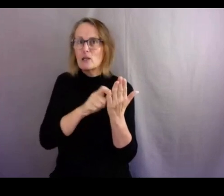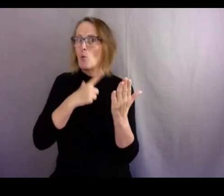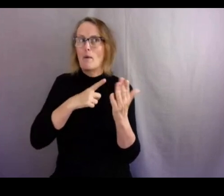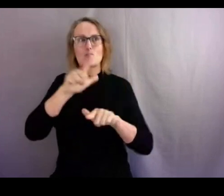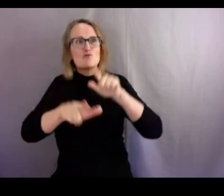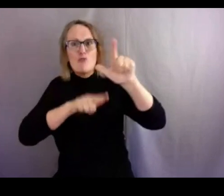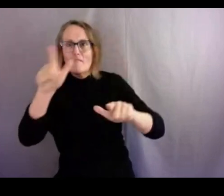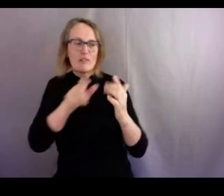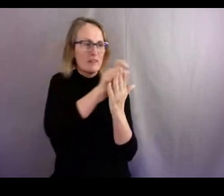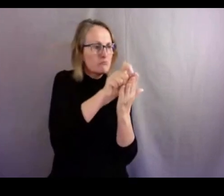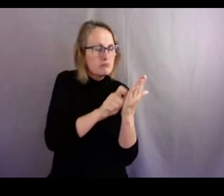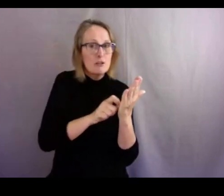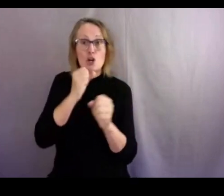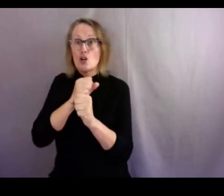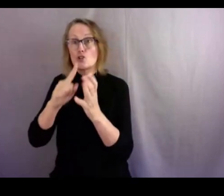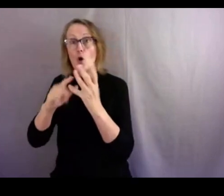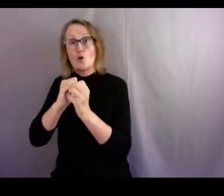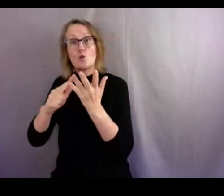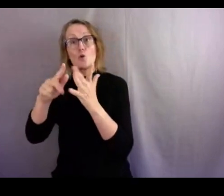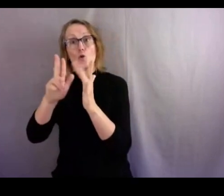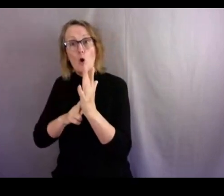Gauguin based his work on the novel, "Le Mariage de Loti,"